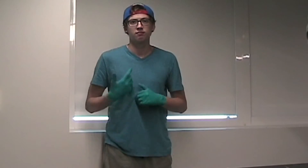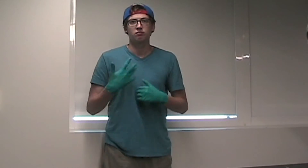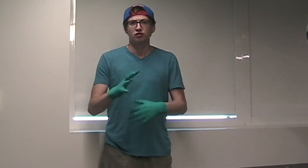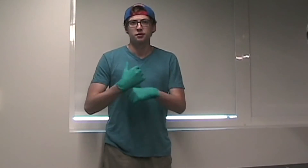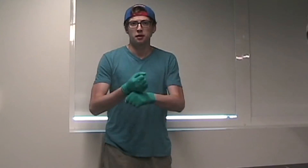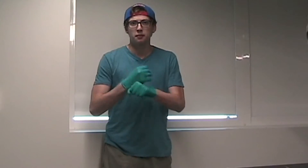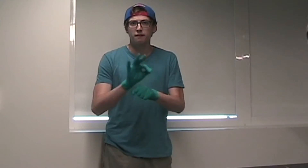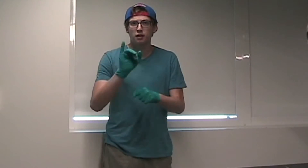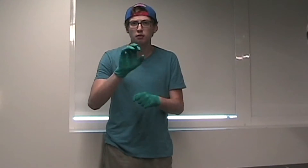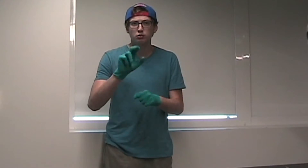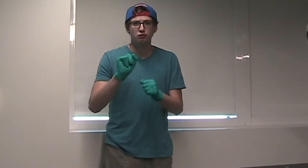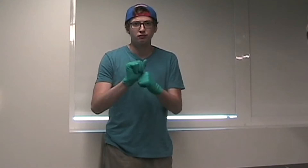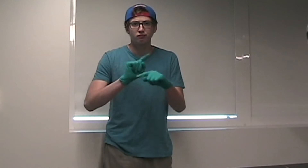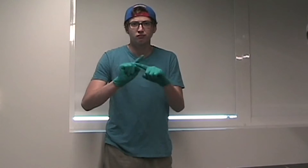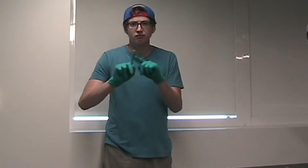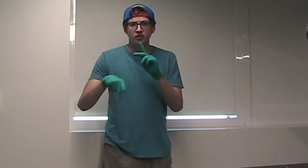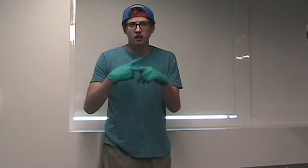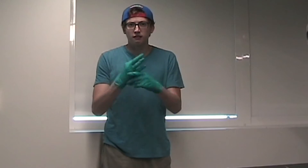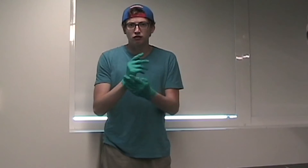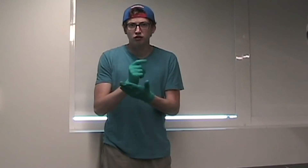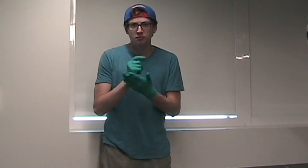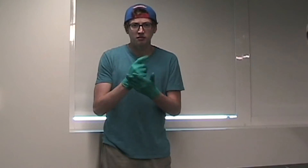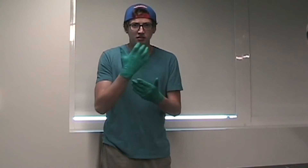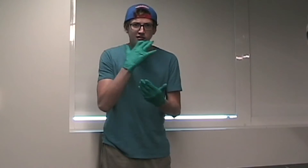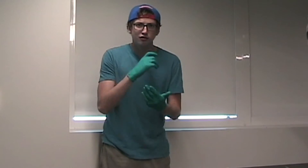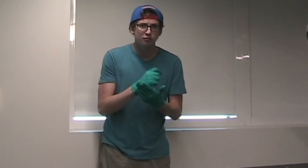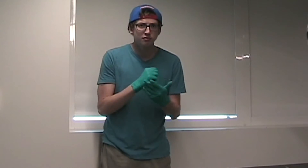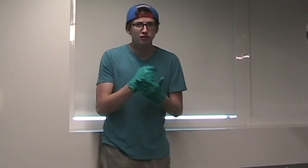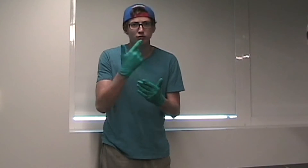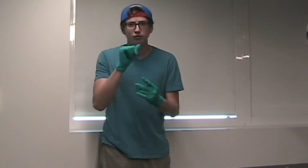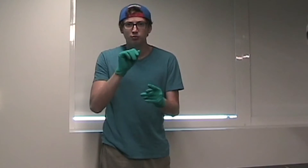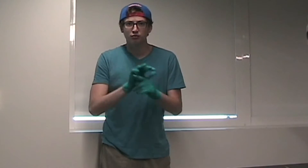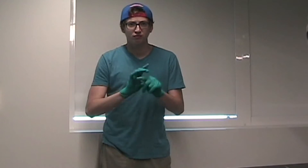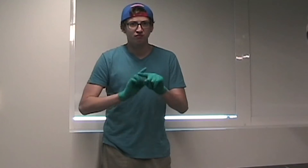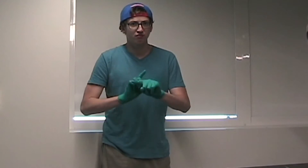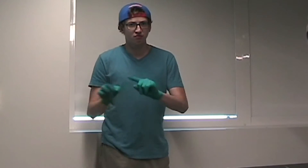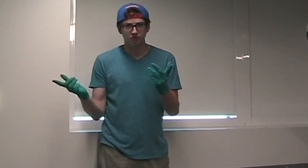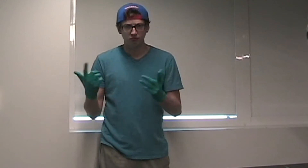We made several PVA fibers with different kinds of treatments such as heat treatment and glutaraldehyde exposure.